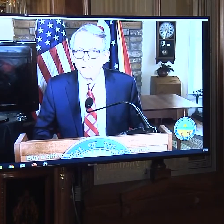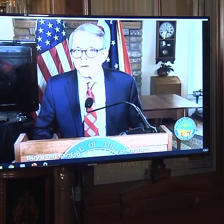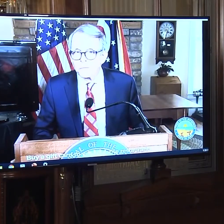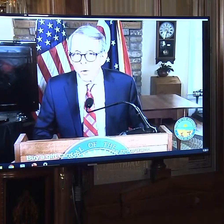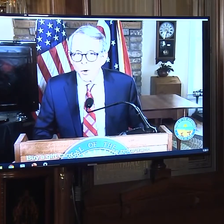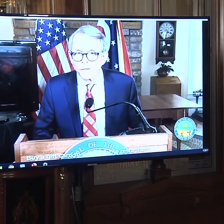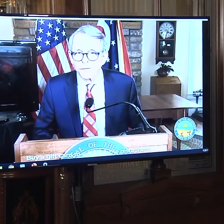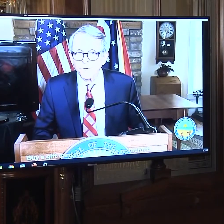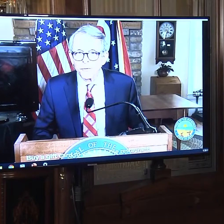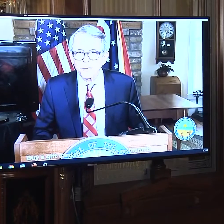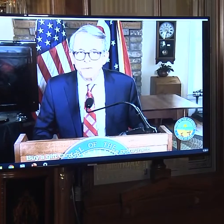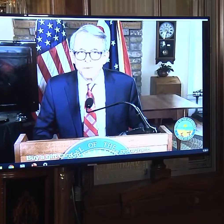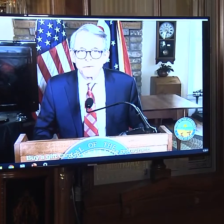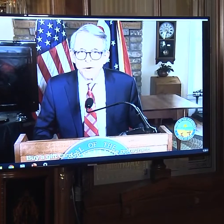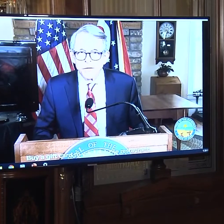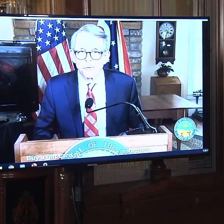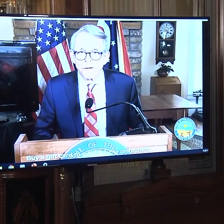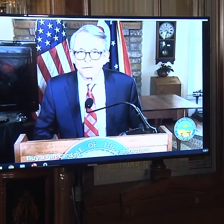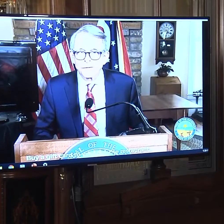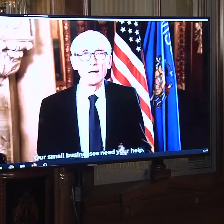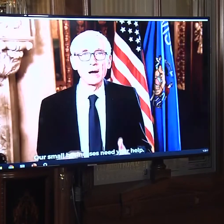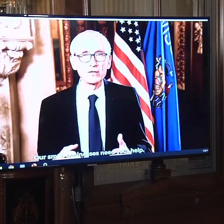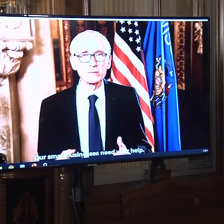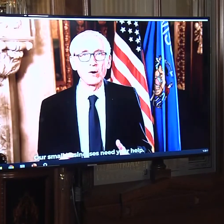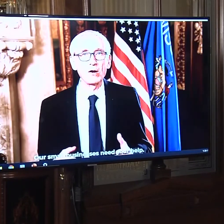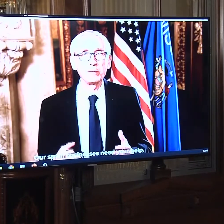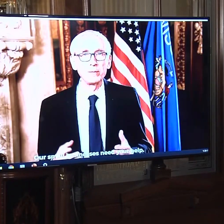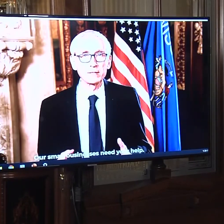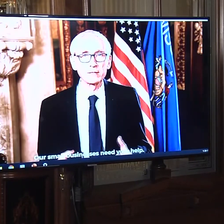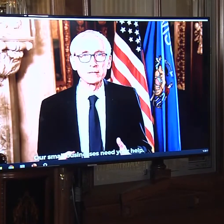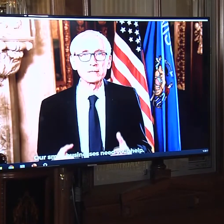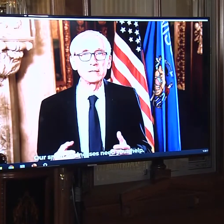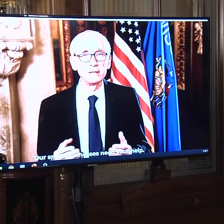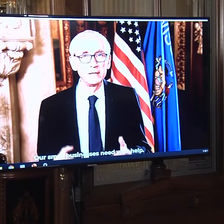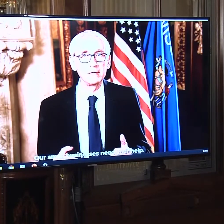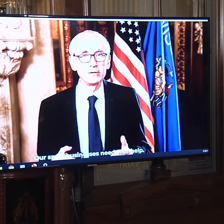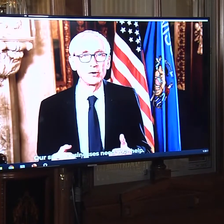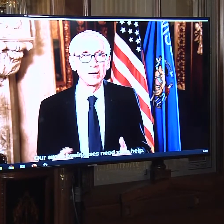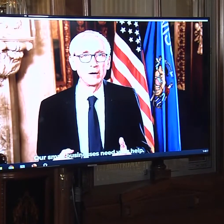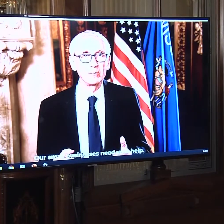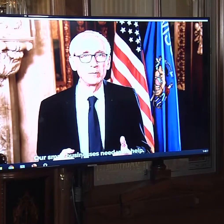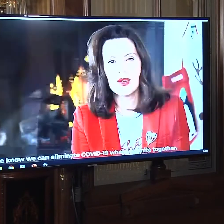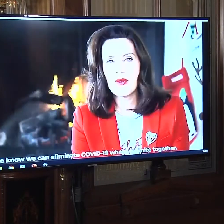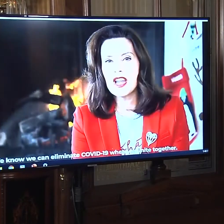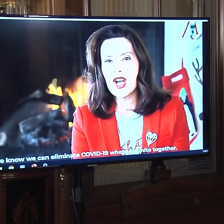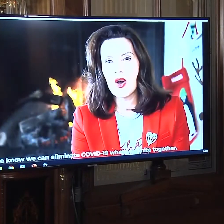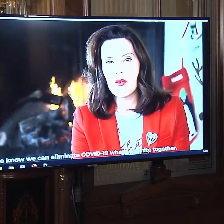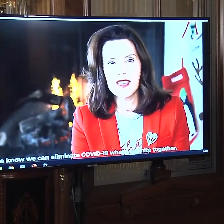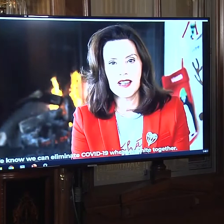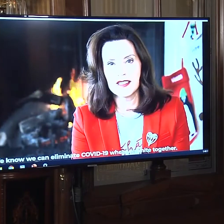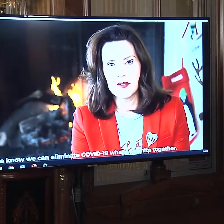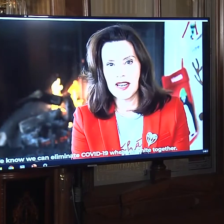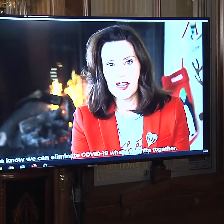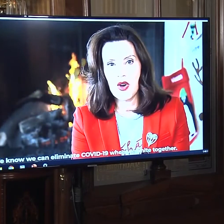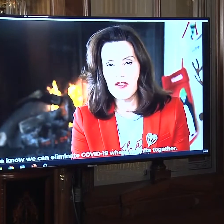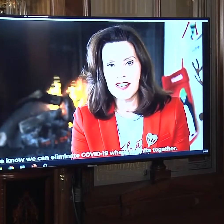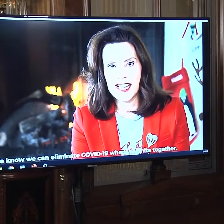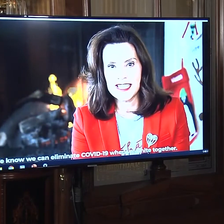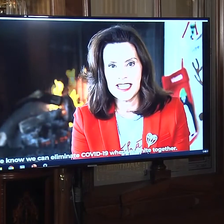BUSINESSES. MY GIFT FOR A LOVED ONE AT YOUR FAVORITE STORE IN TOWN AND BUY A GIFT CARD TO YOUR FAVORITE RESTAURANT.